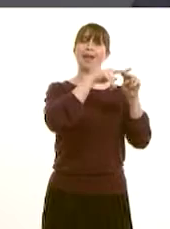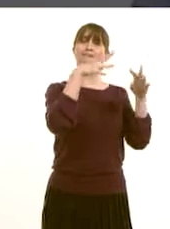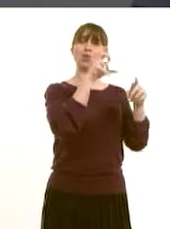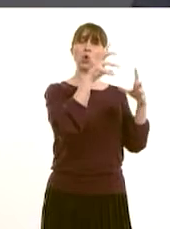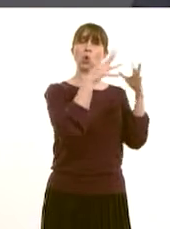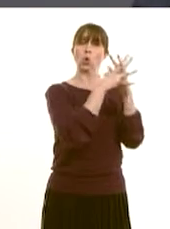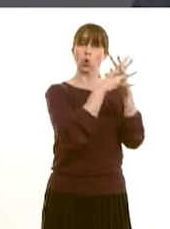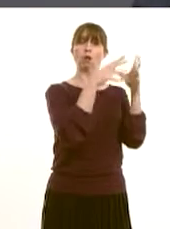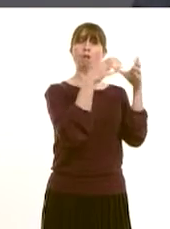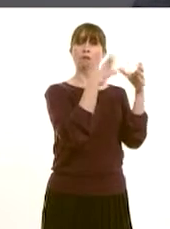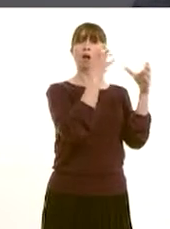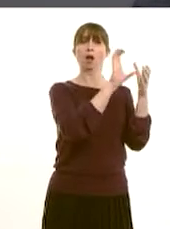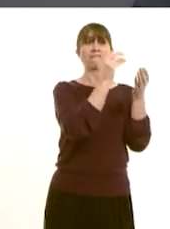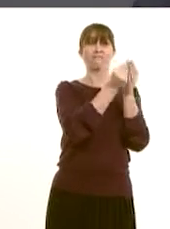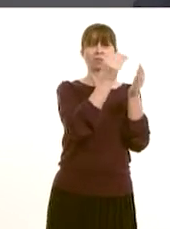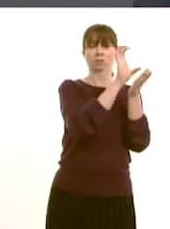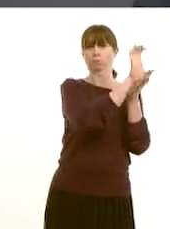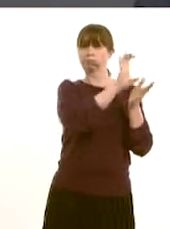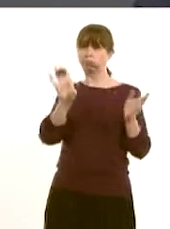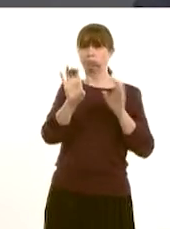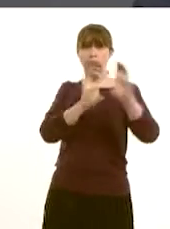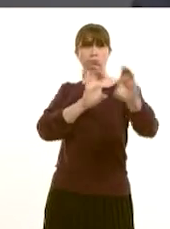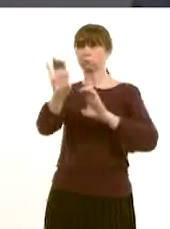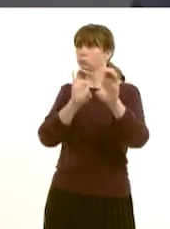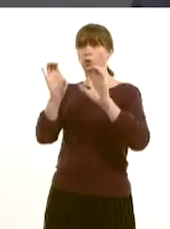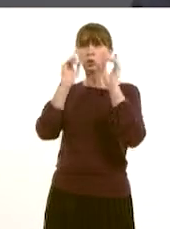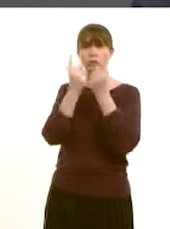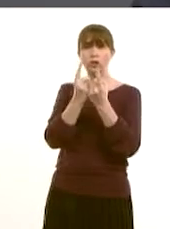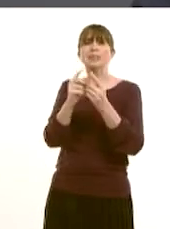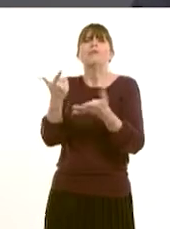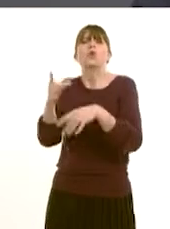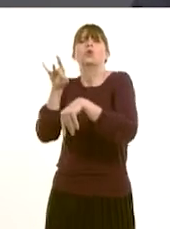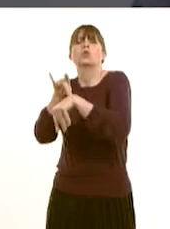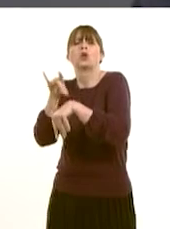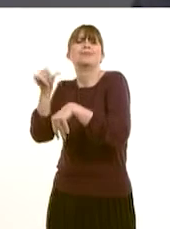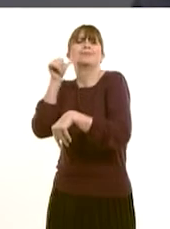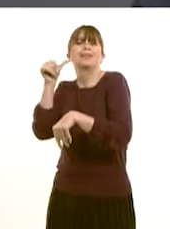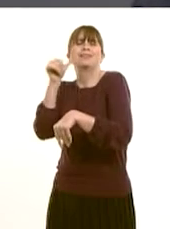direct funding to universities to help sustain undergraduate medicine and dentistry. 2015-16